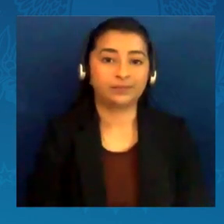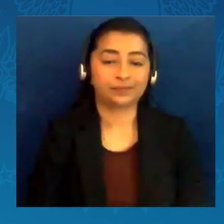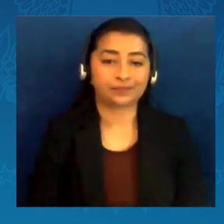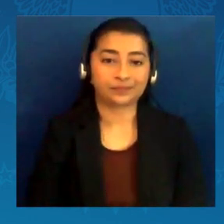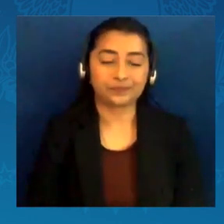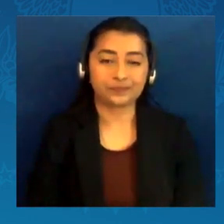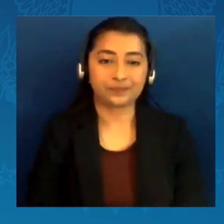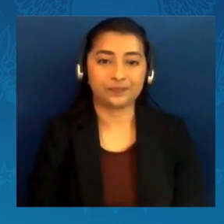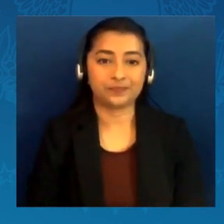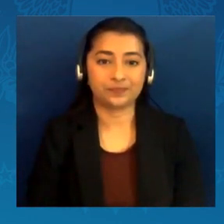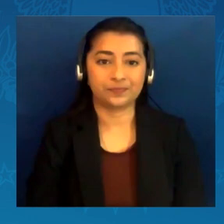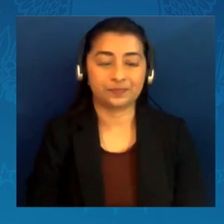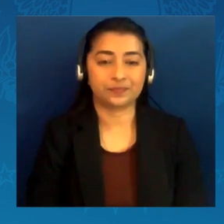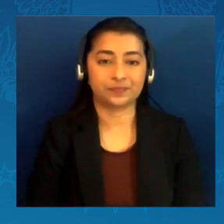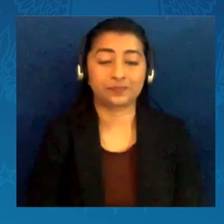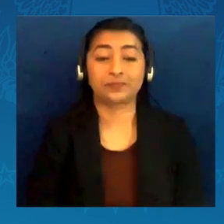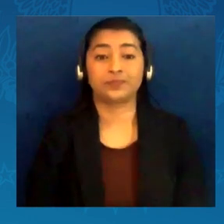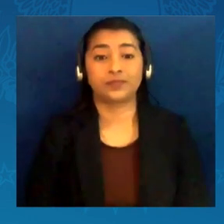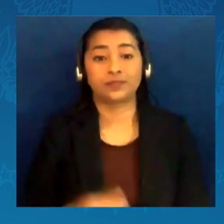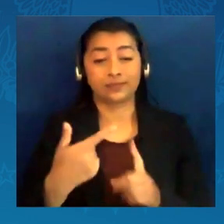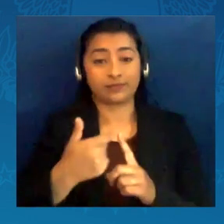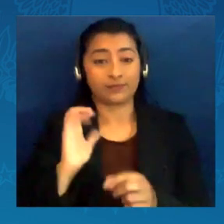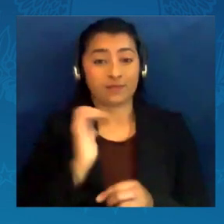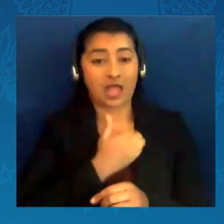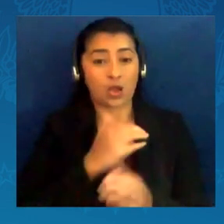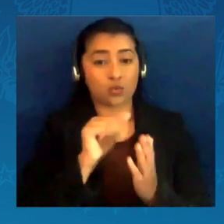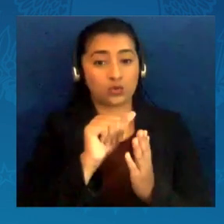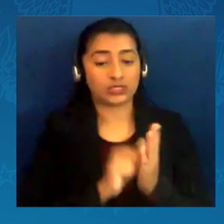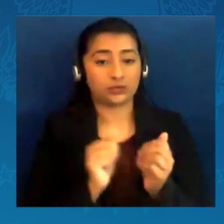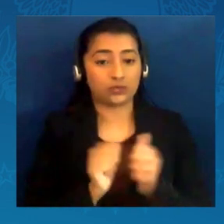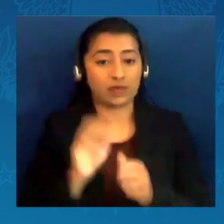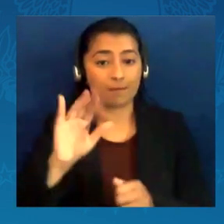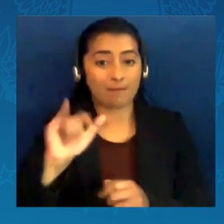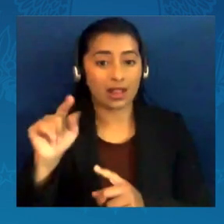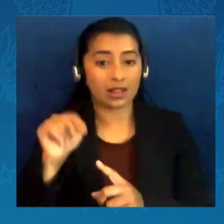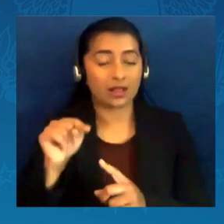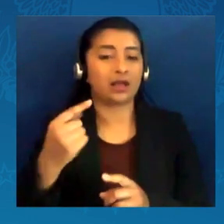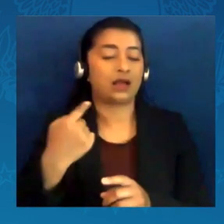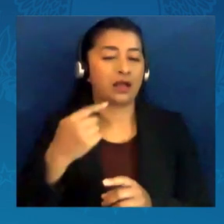that we are making a historic investment in research and development.